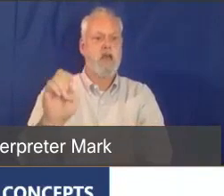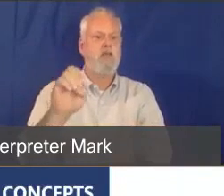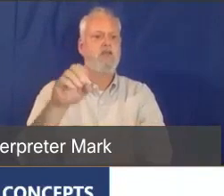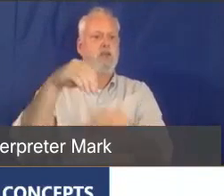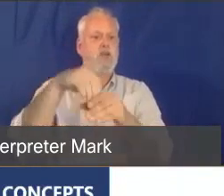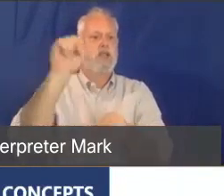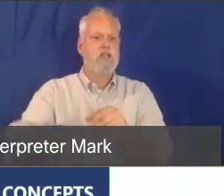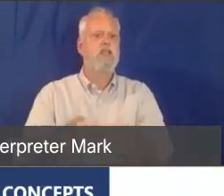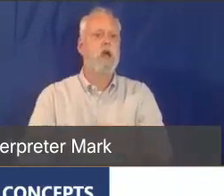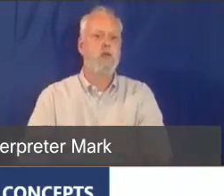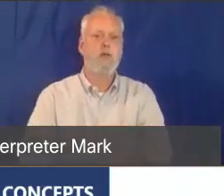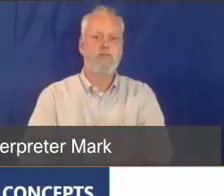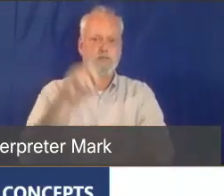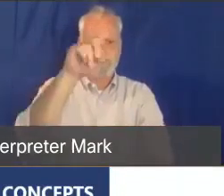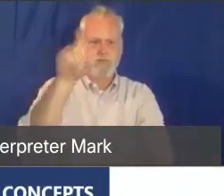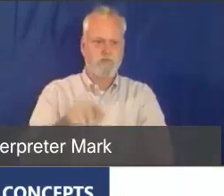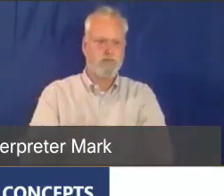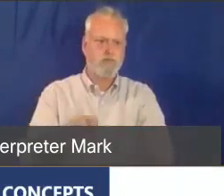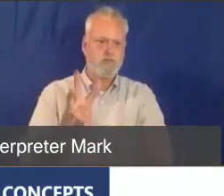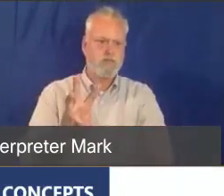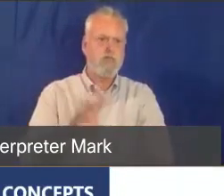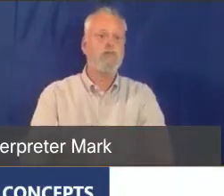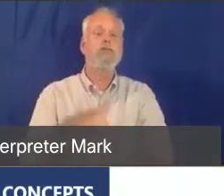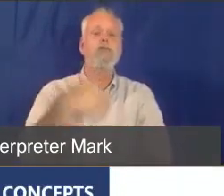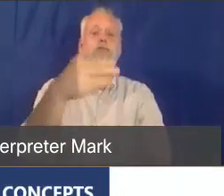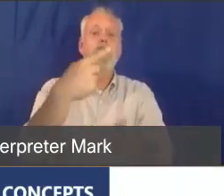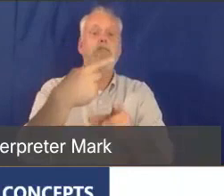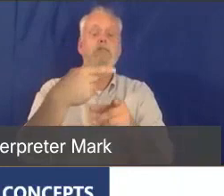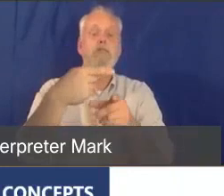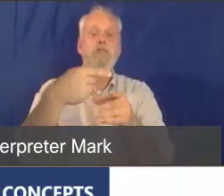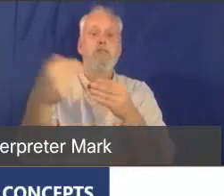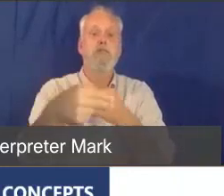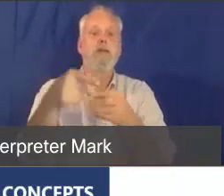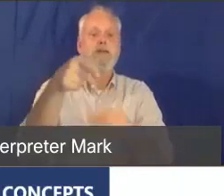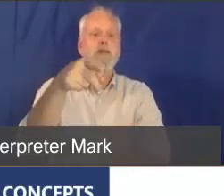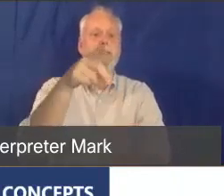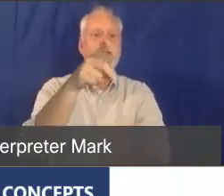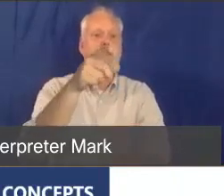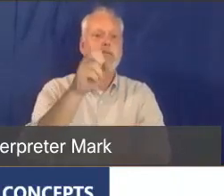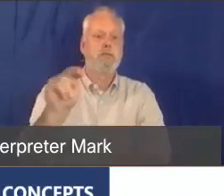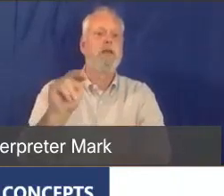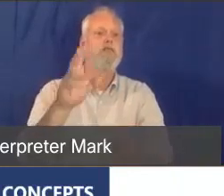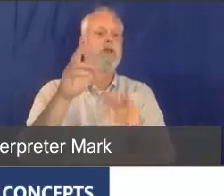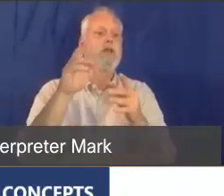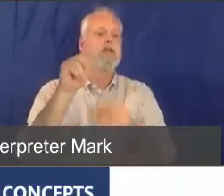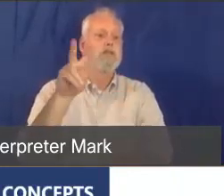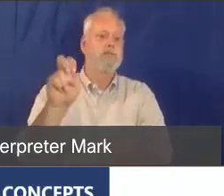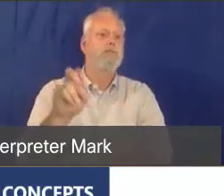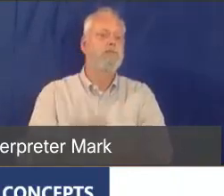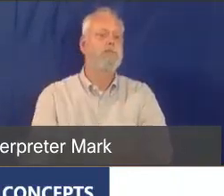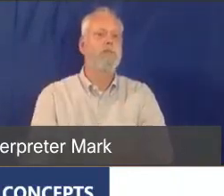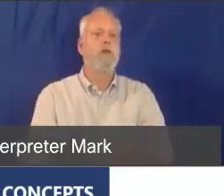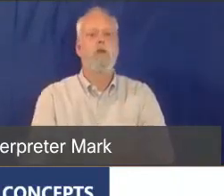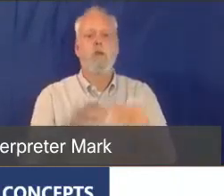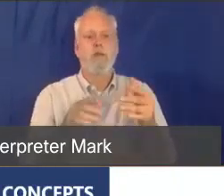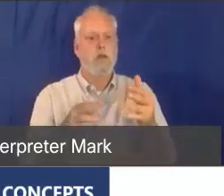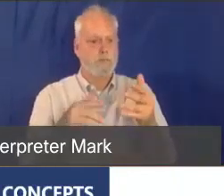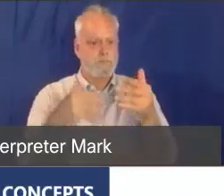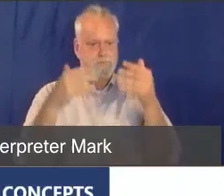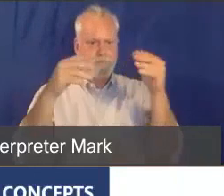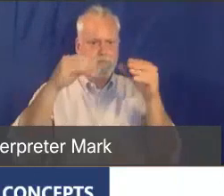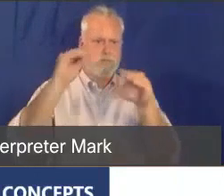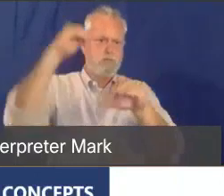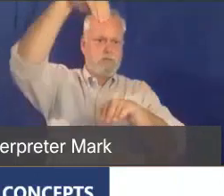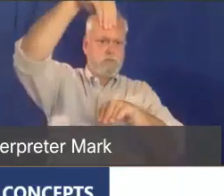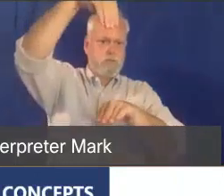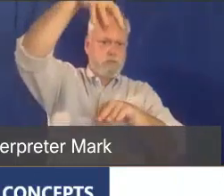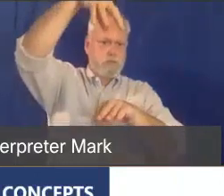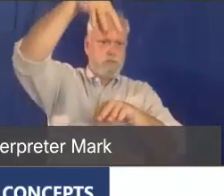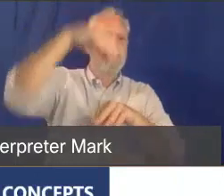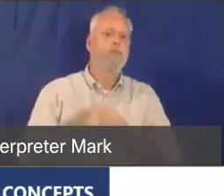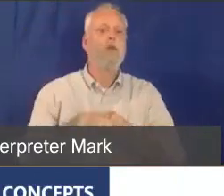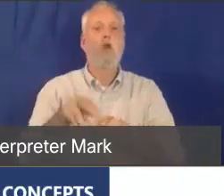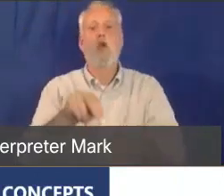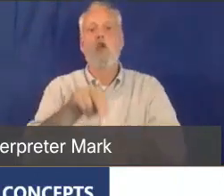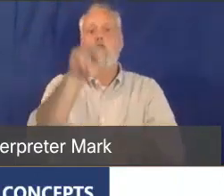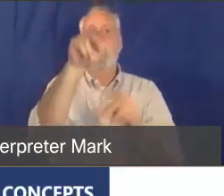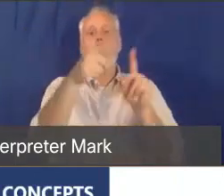So, if you go to the next slide, we'll get started. Okay, so this is Pennsylvania Avenue. We've now just kind of flipped our way up onto an aerial North is to your right that's that little north arrow.